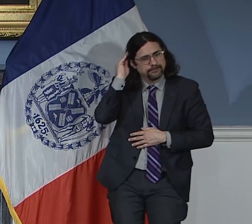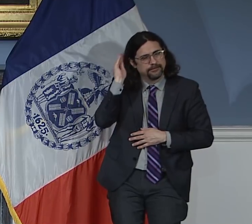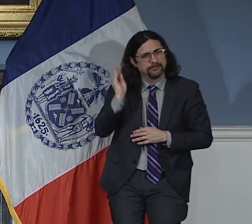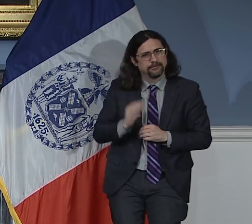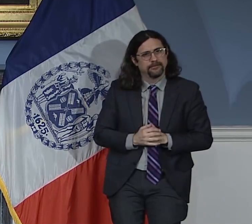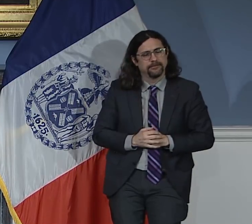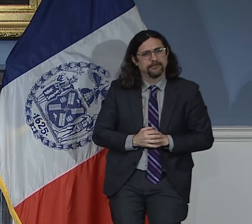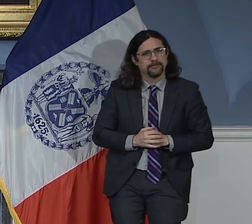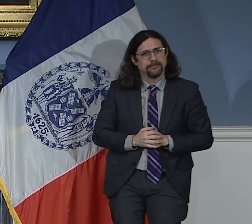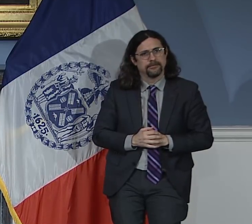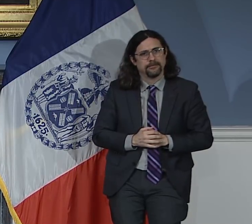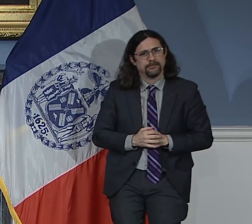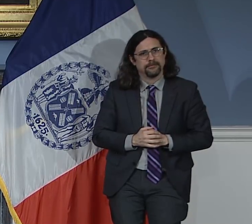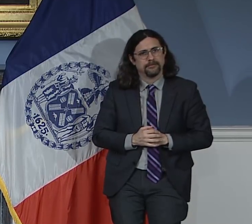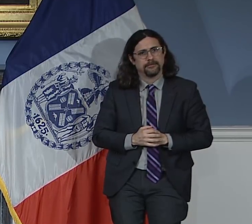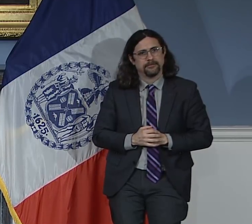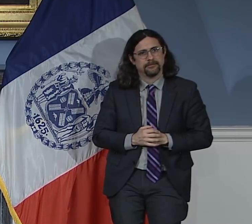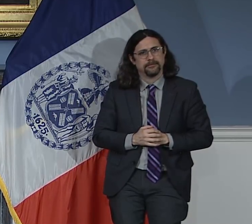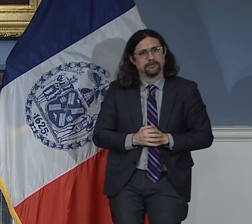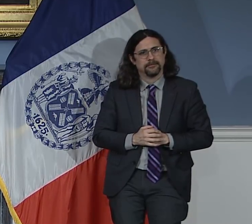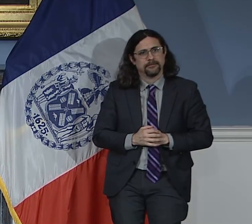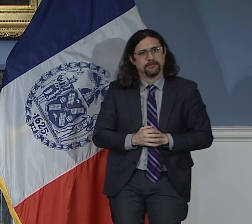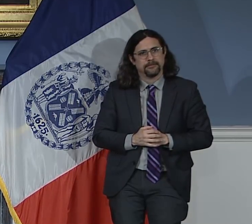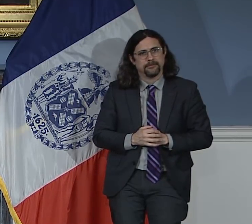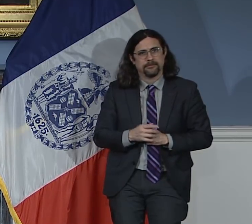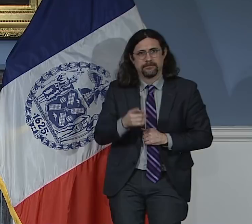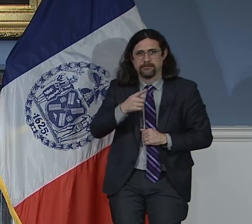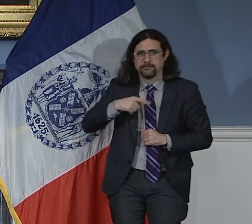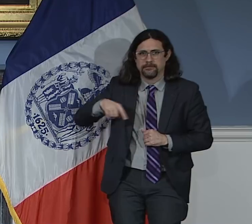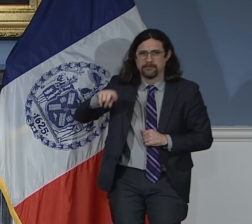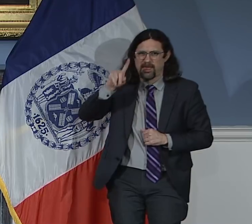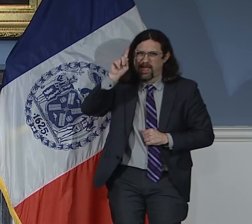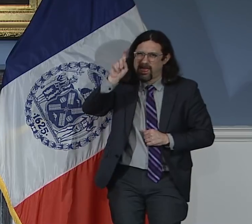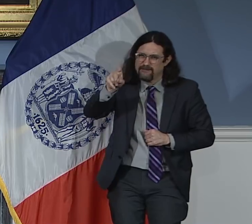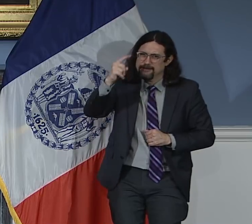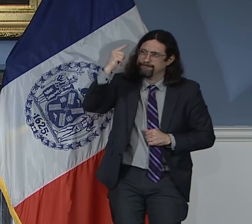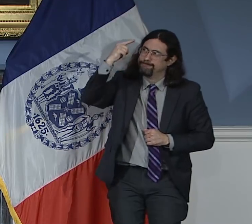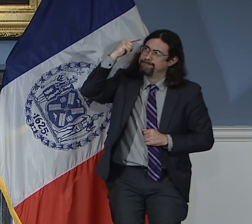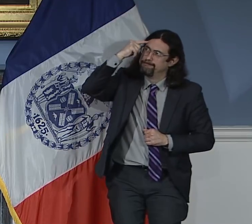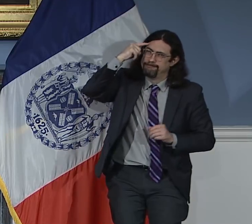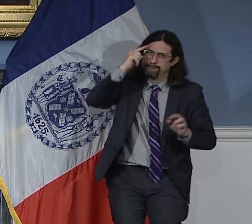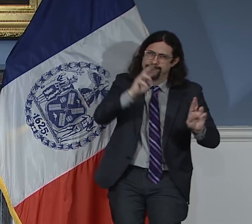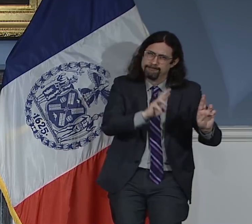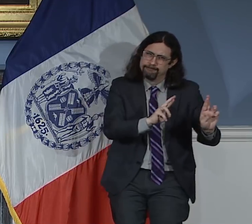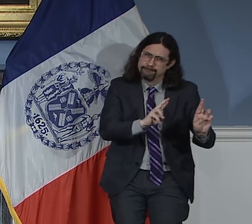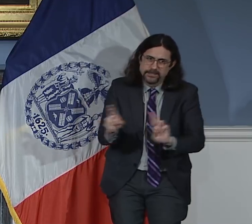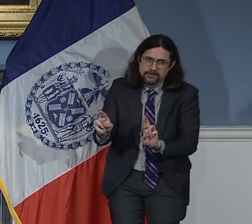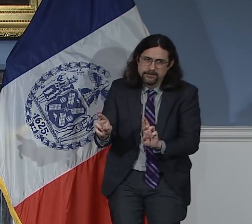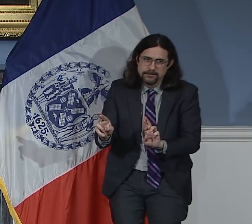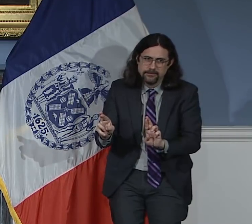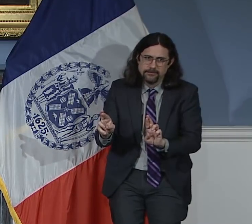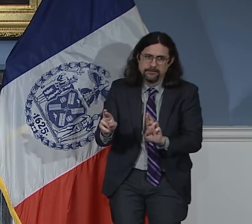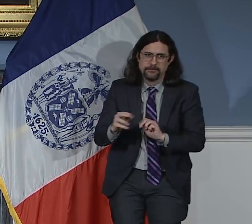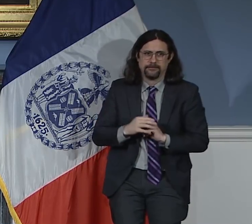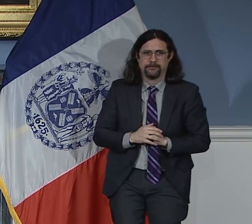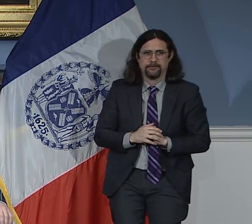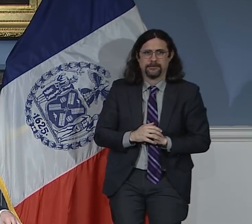THATS I GOING TO GET WORSE BEFORE IT GETS BETTER. WE HAVE TO BRACE OURSELVES FOR THAT. BUT IT WILL GET BETTER.